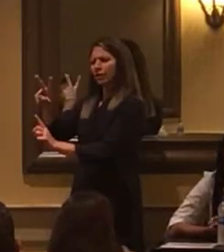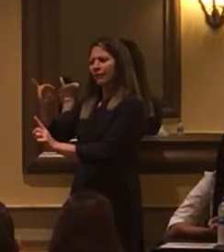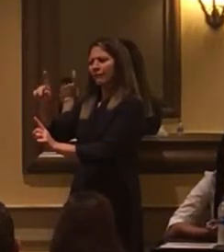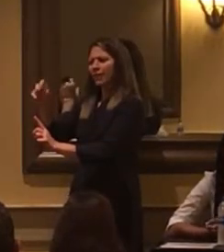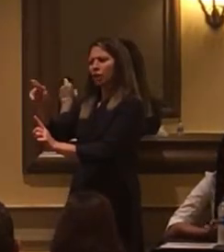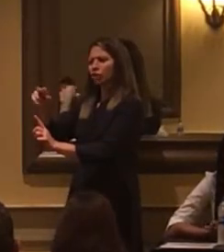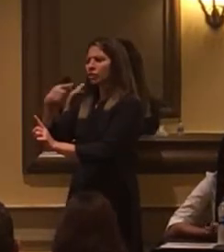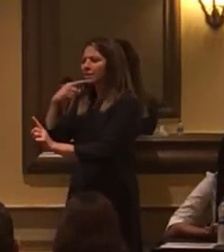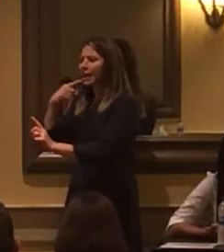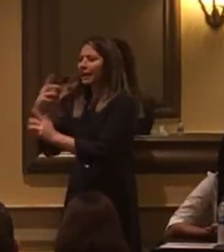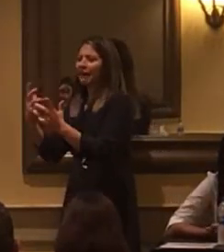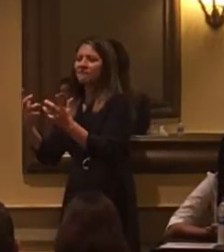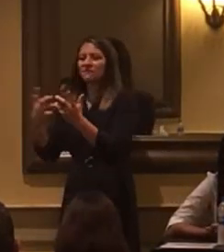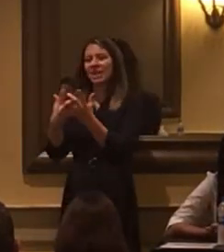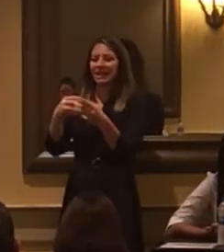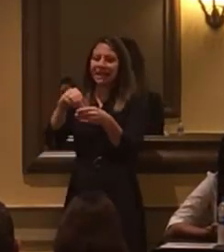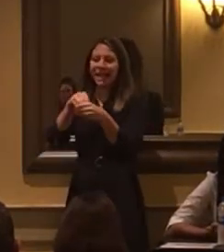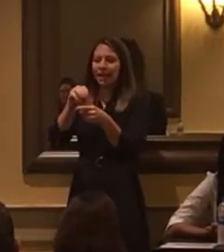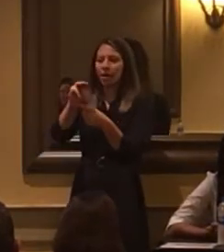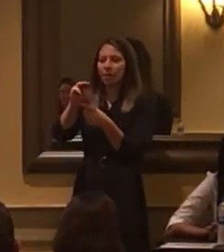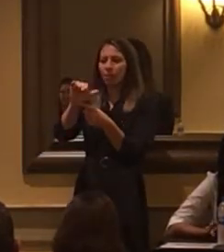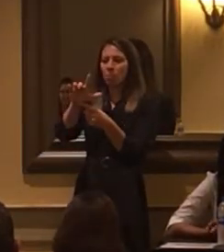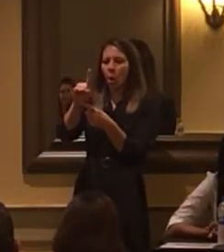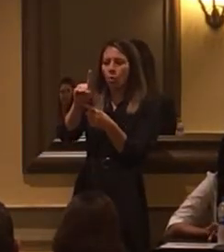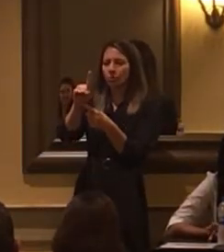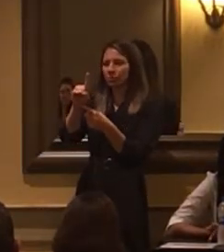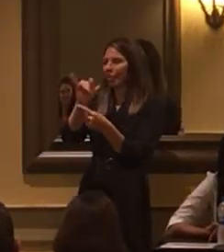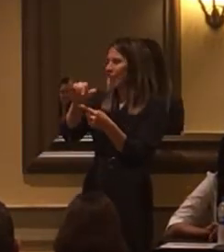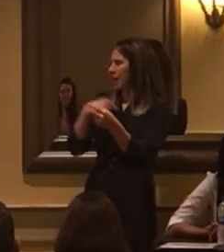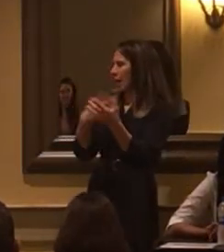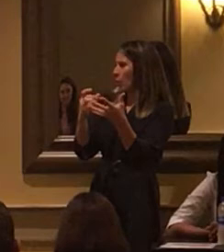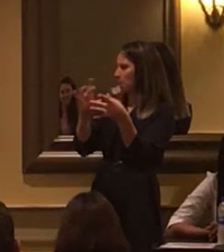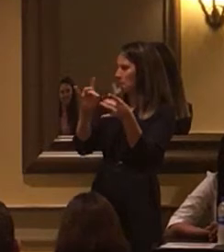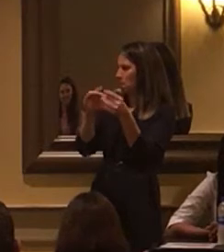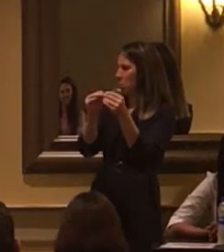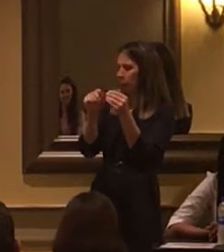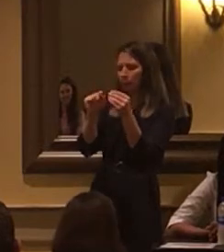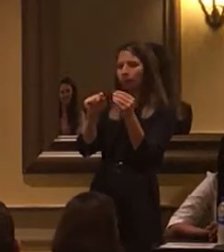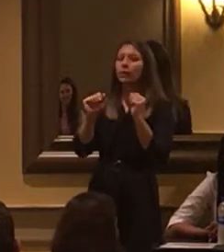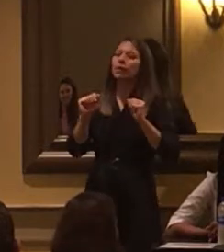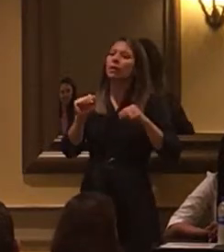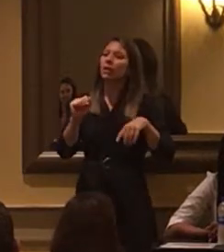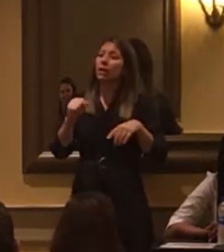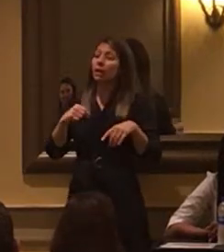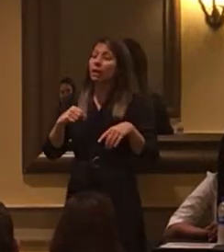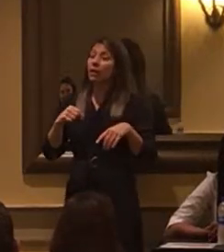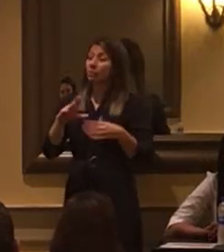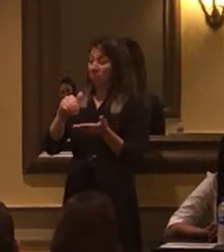into a mold and go off of that. I was very upset in middle school